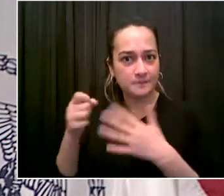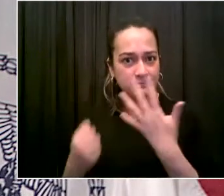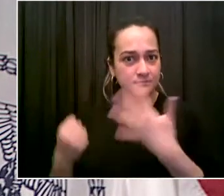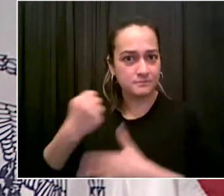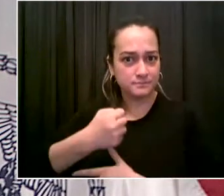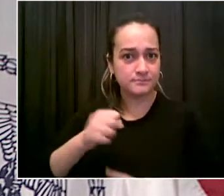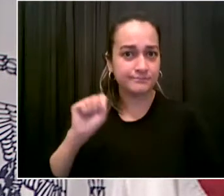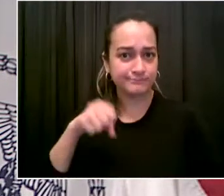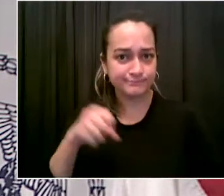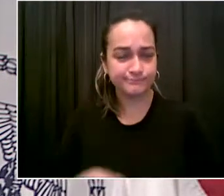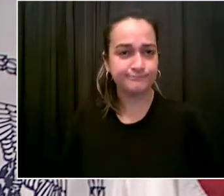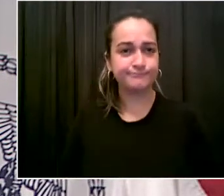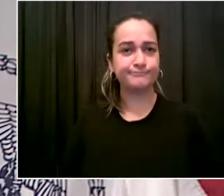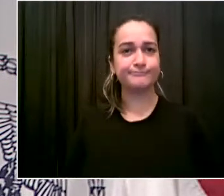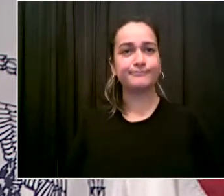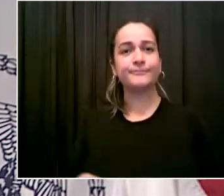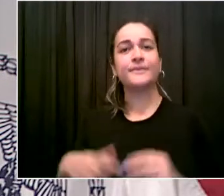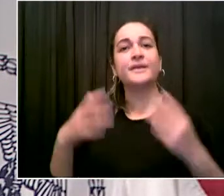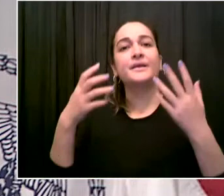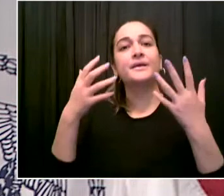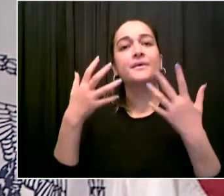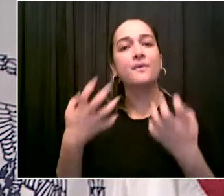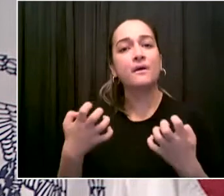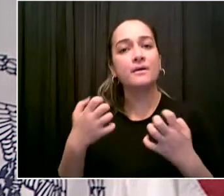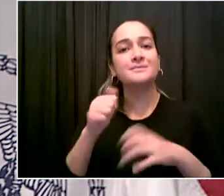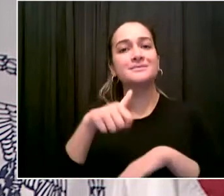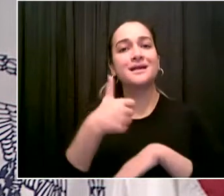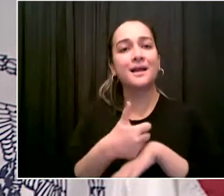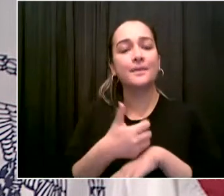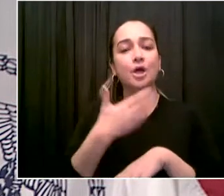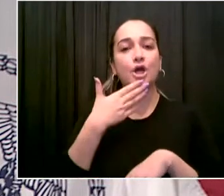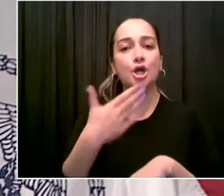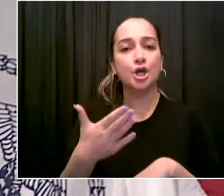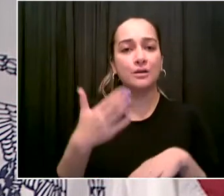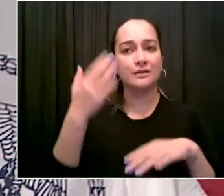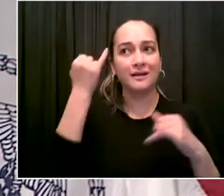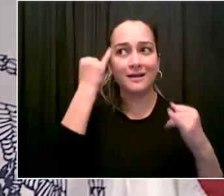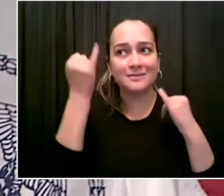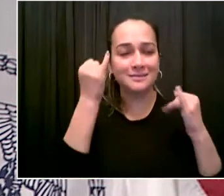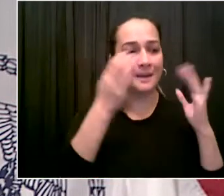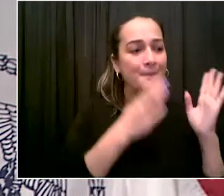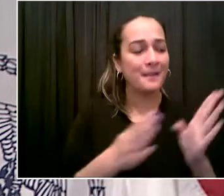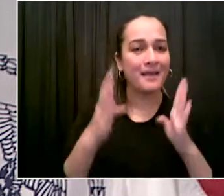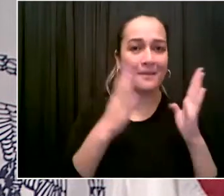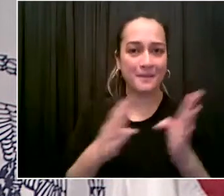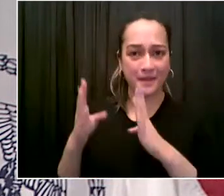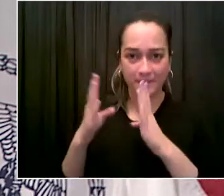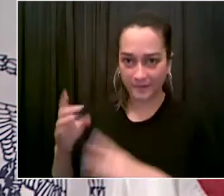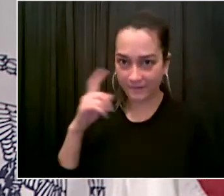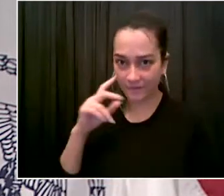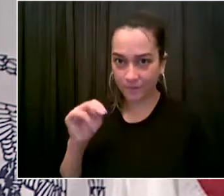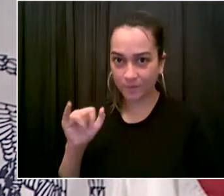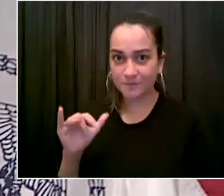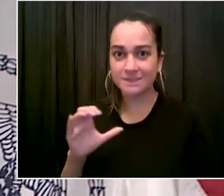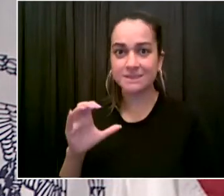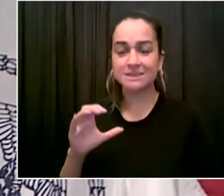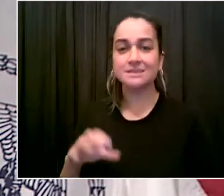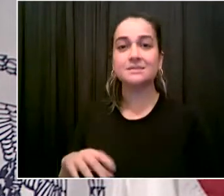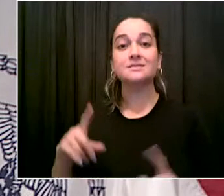SUCCESS WILL BE MEASURED BY NCOSTNATL Y PUTTING THE BUILDIBLOS IN PLACE AND THEN SEEING THEM HAVE MORE AND MORE EFFECT. WE WILL TURN THINGS AROUND. I LSAO BELEVIE